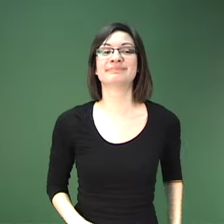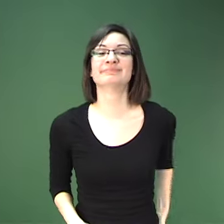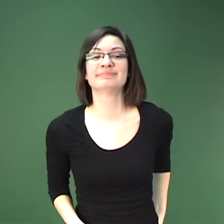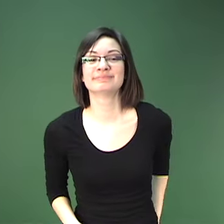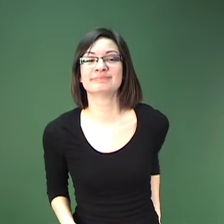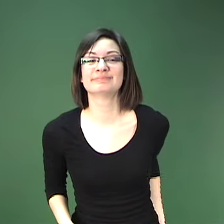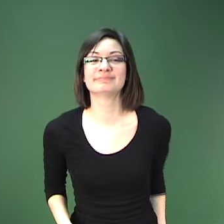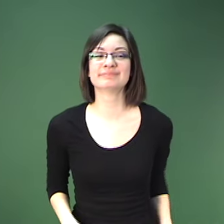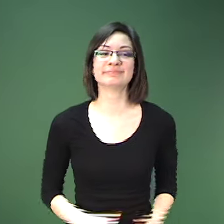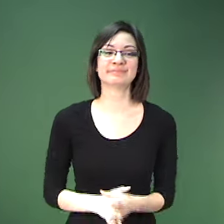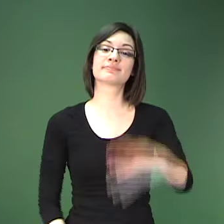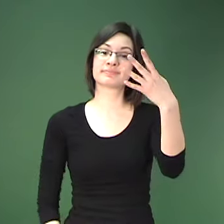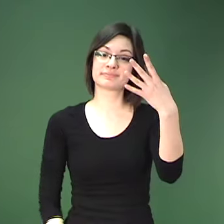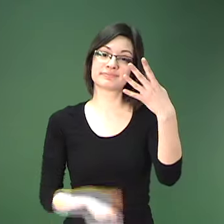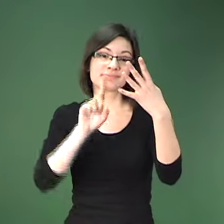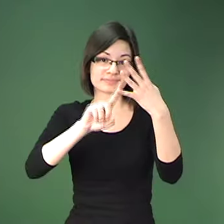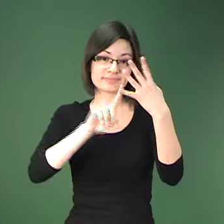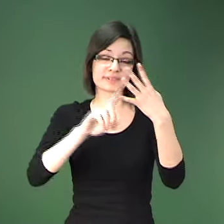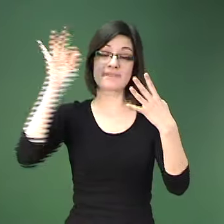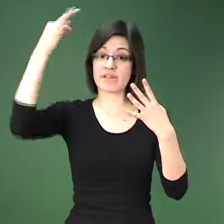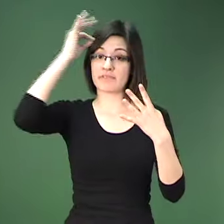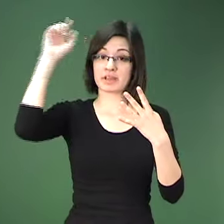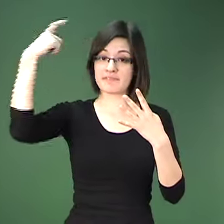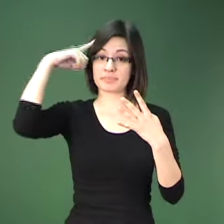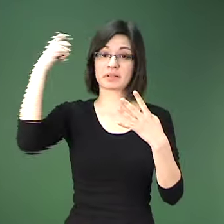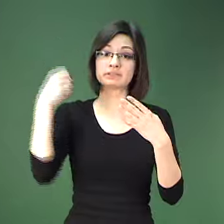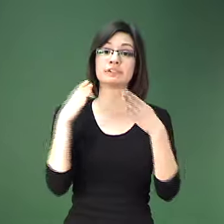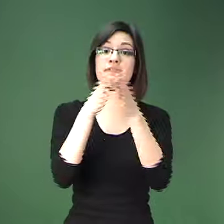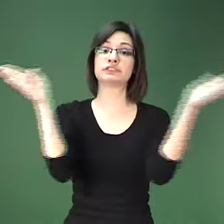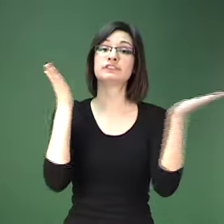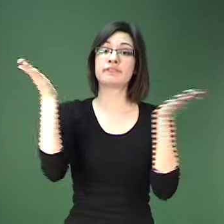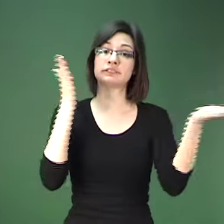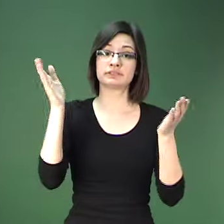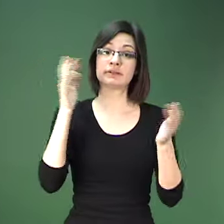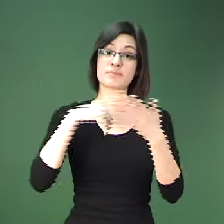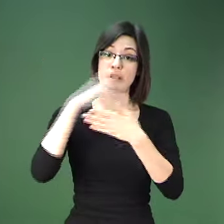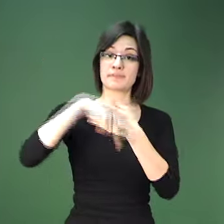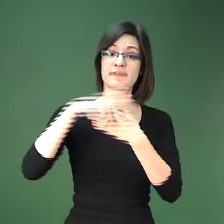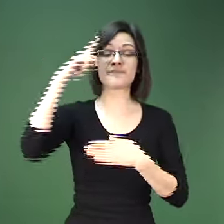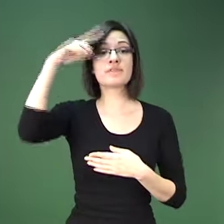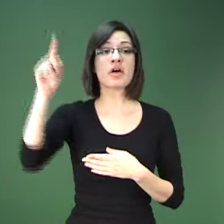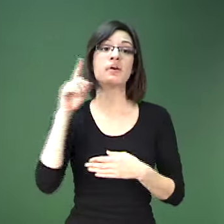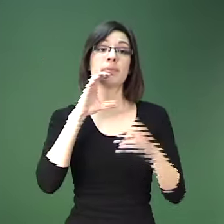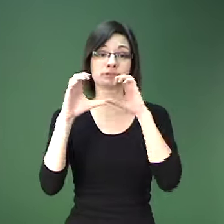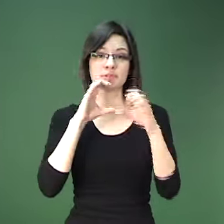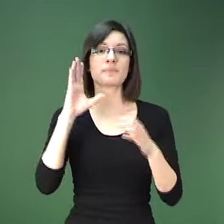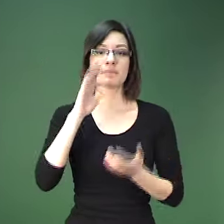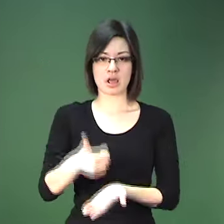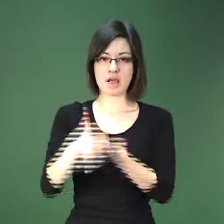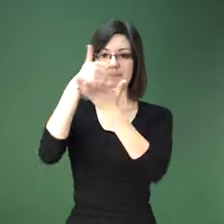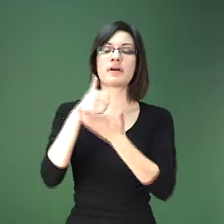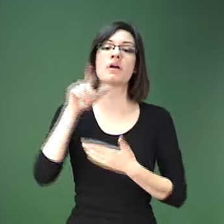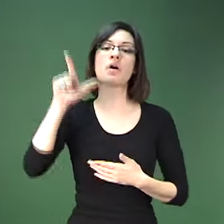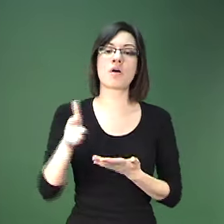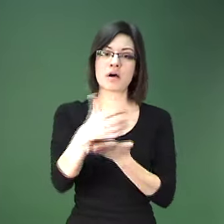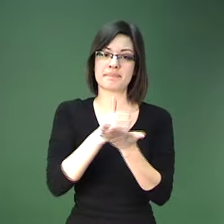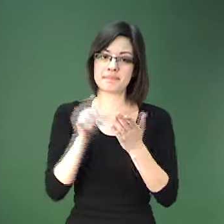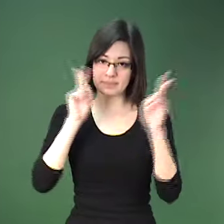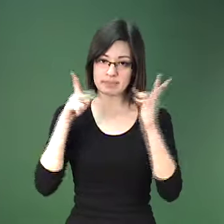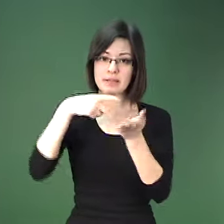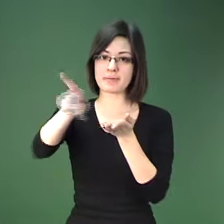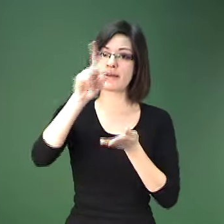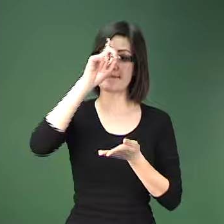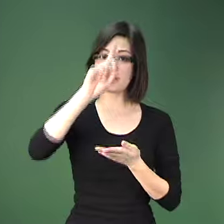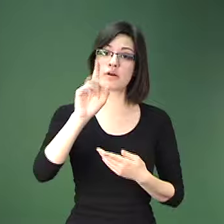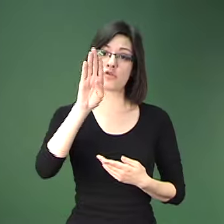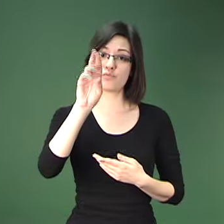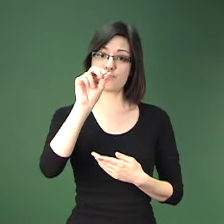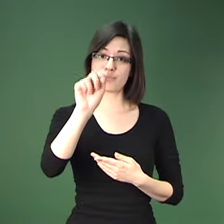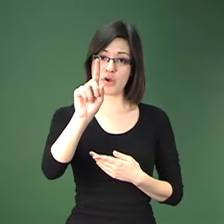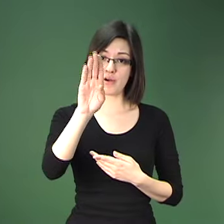The federal government’s Universal Service programs for communication will help low income people pay